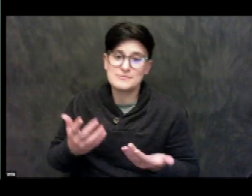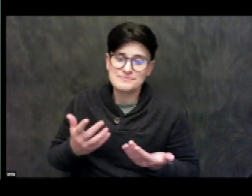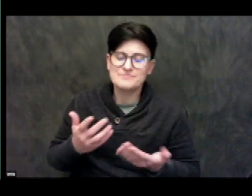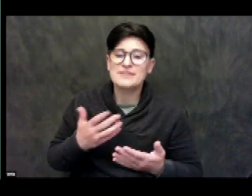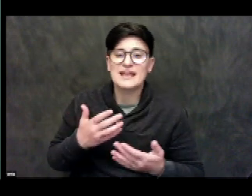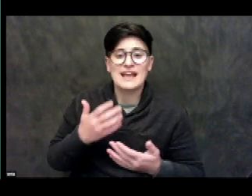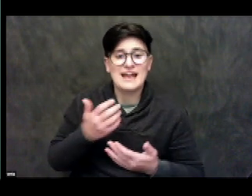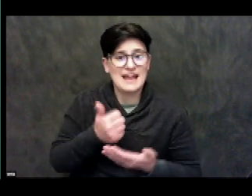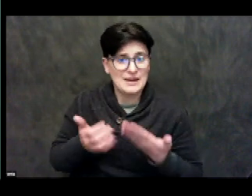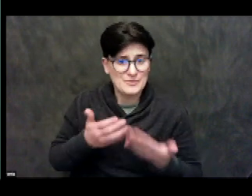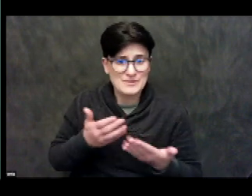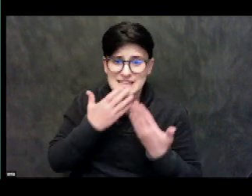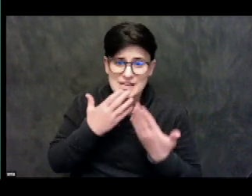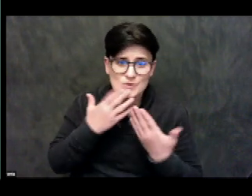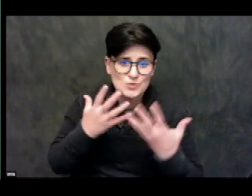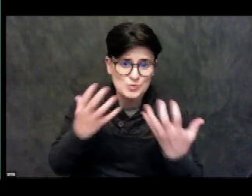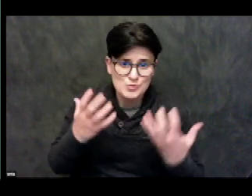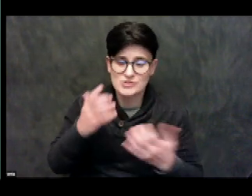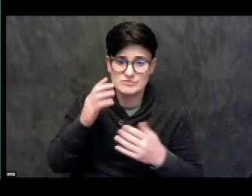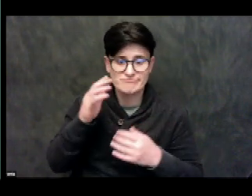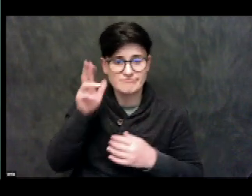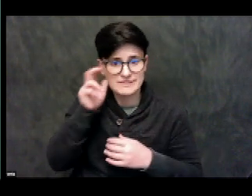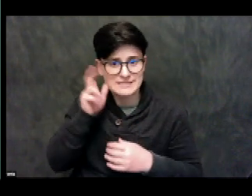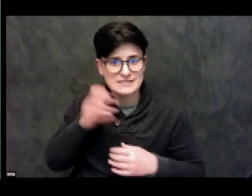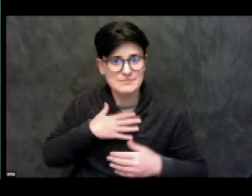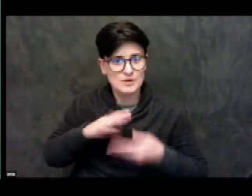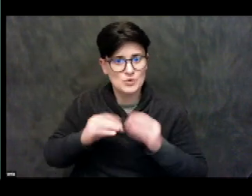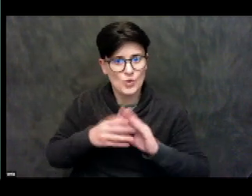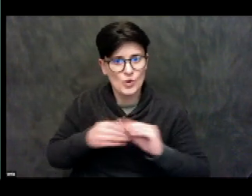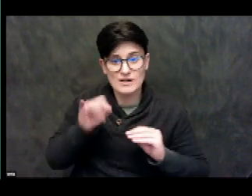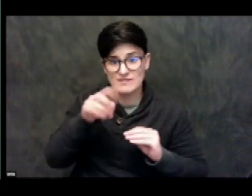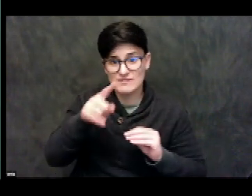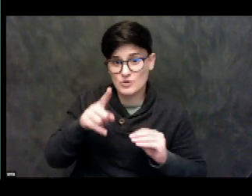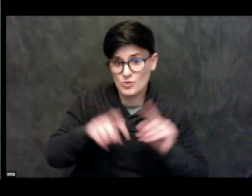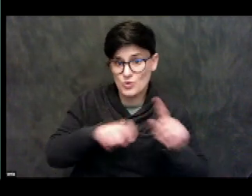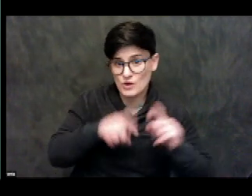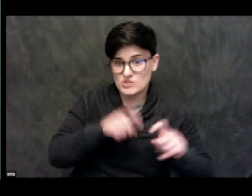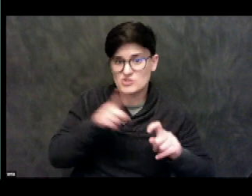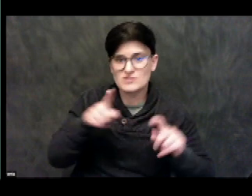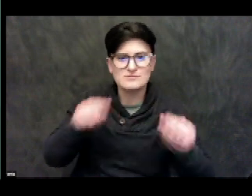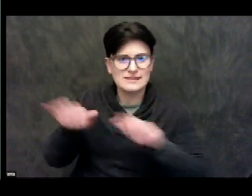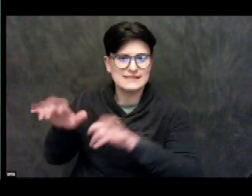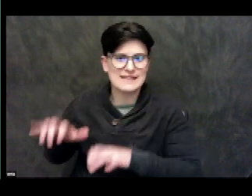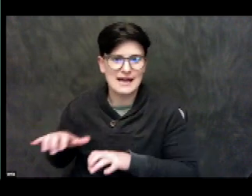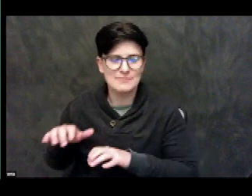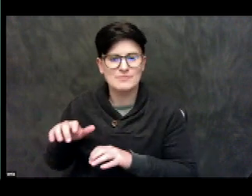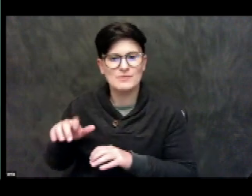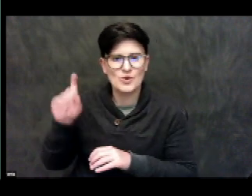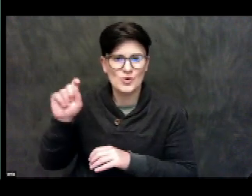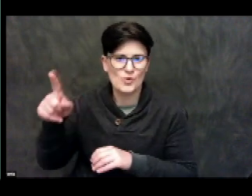Feel free to put them in the question box. Thank you so much, Lauren. All right.